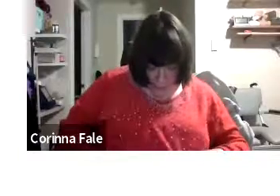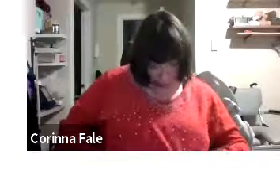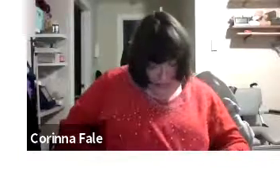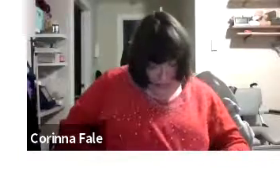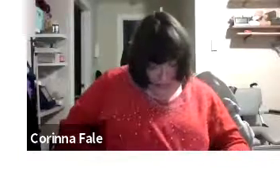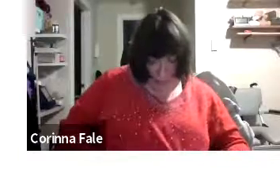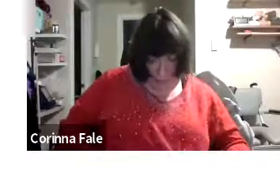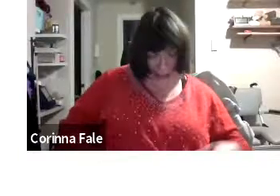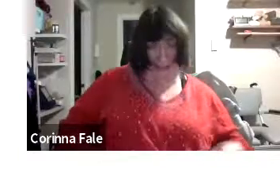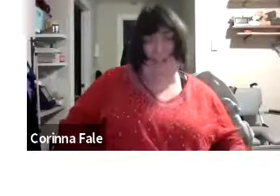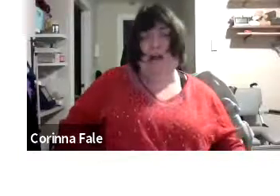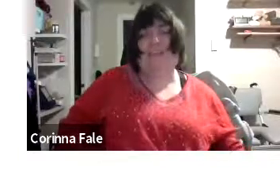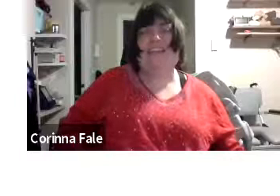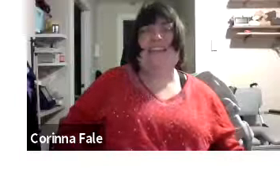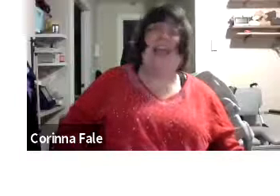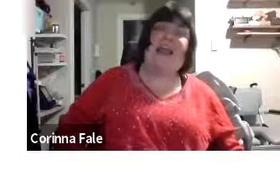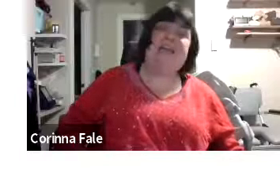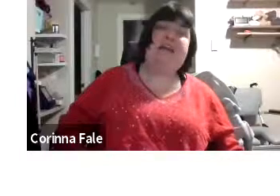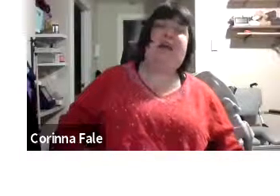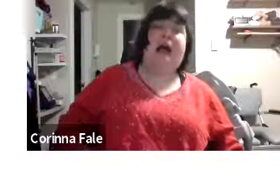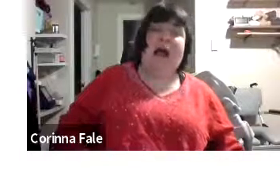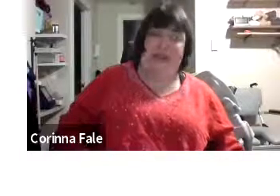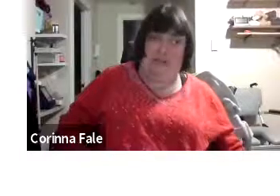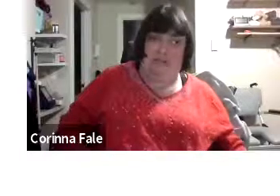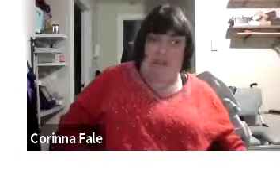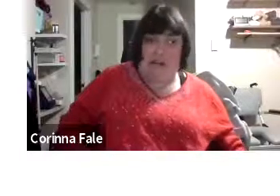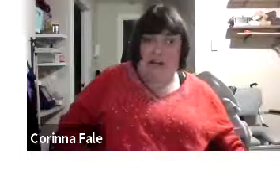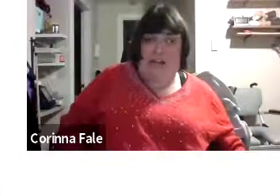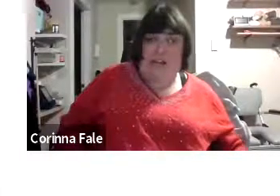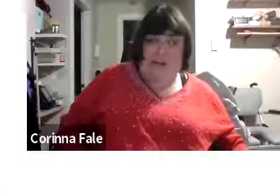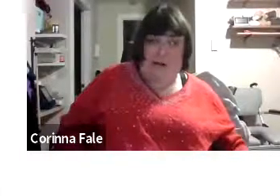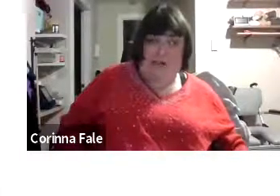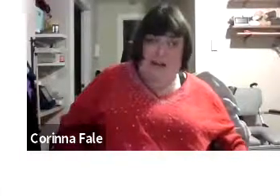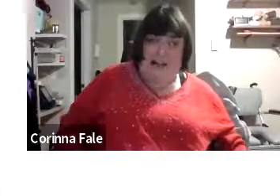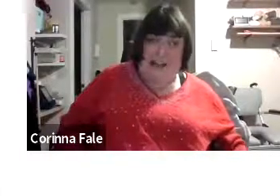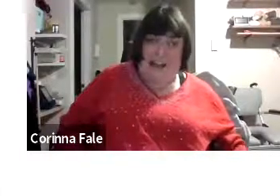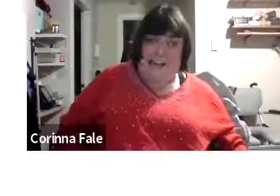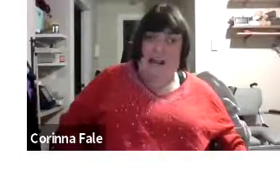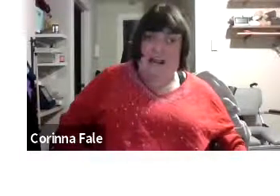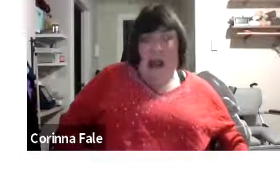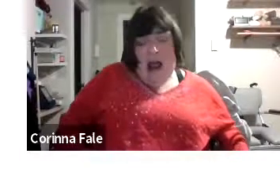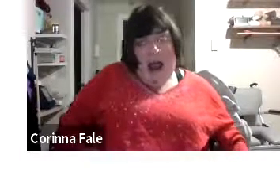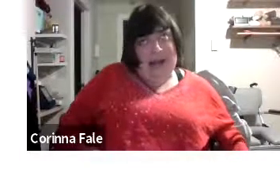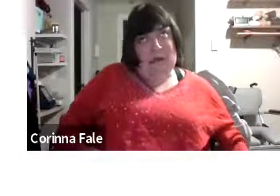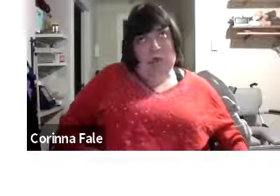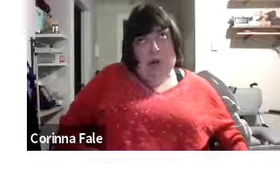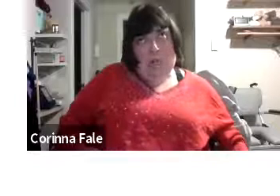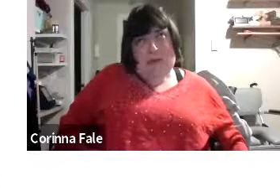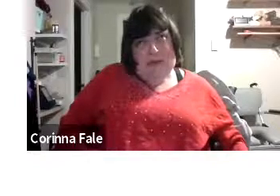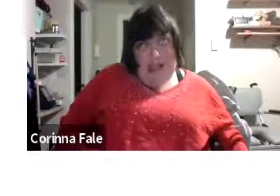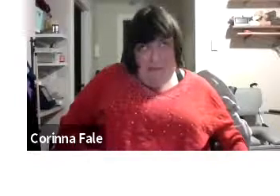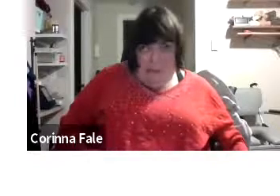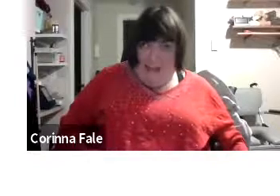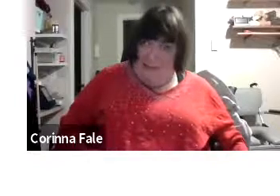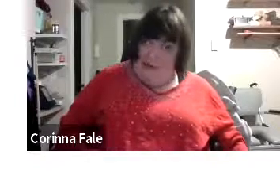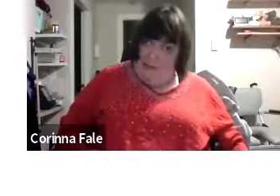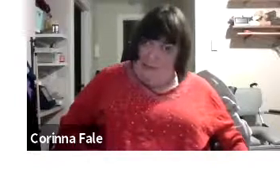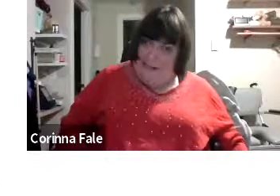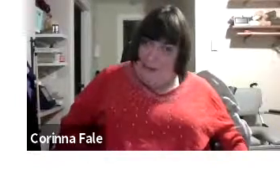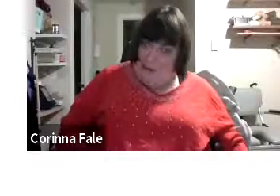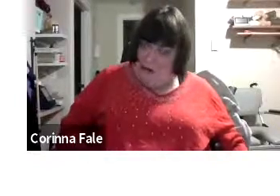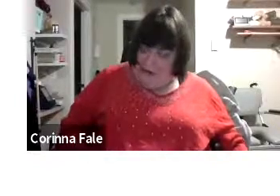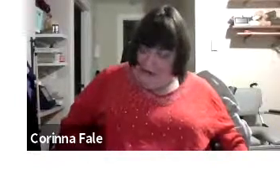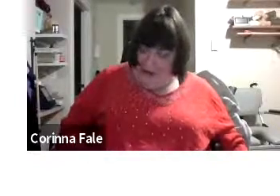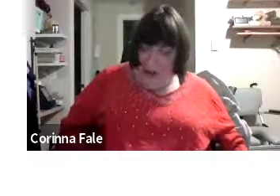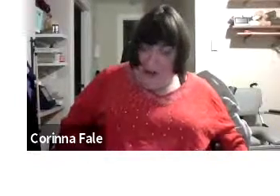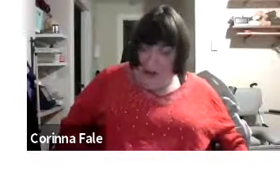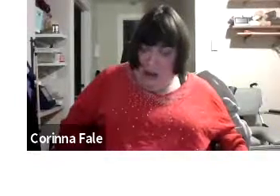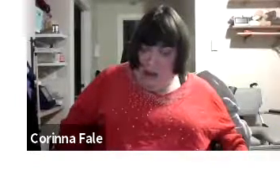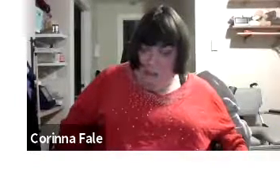Corinna Fale: weight, be the one, and I use an electric wheelchair, and I normally help us along but they're broken i'm.